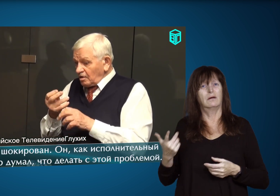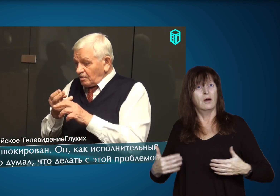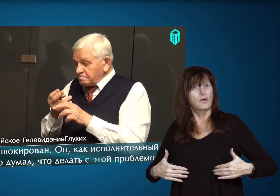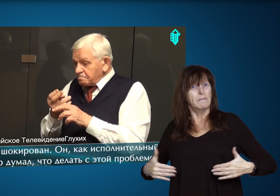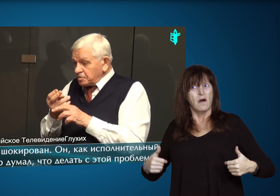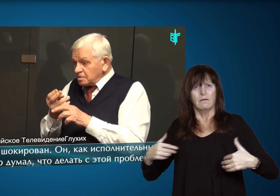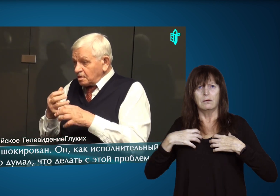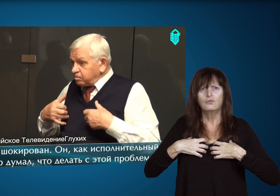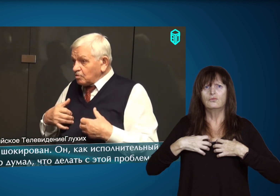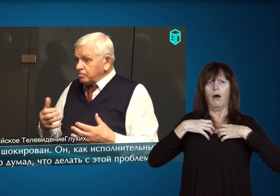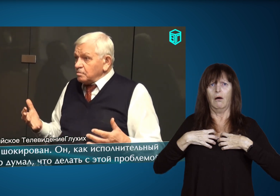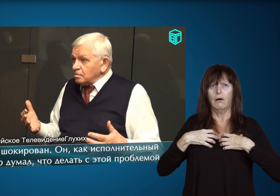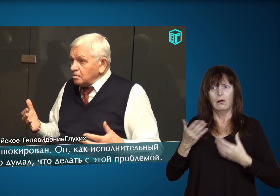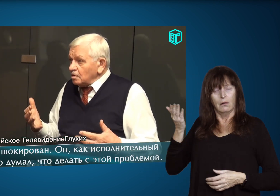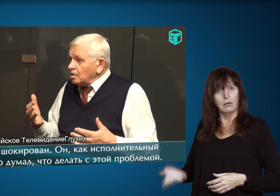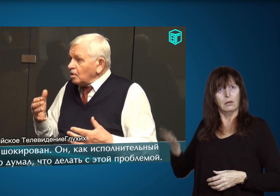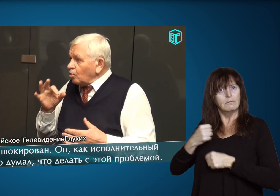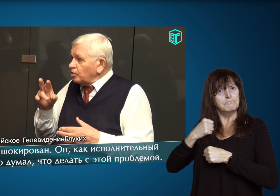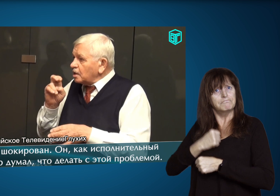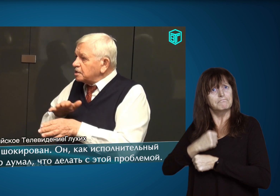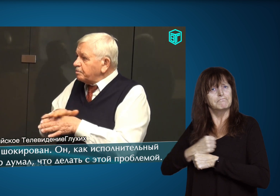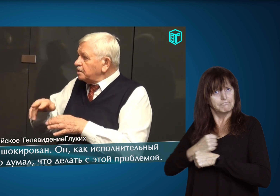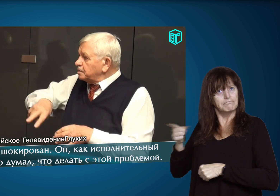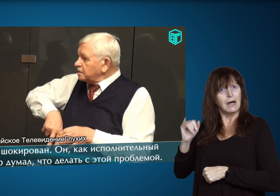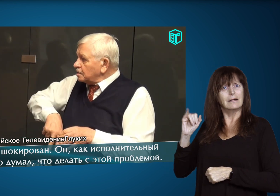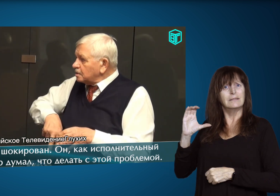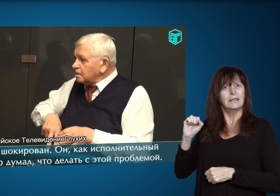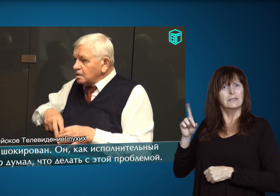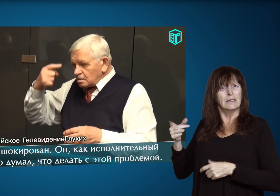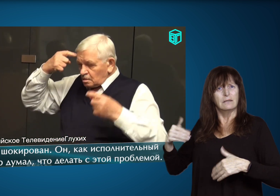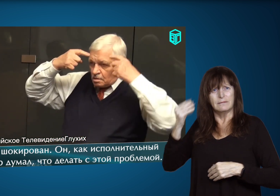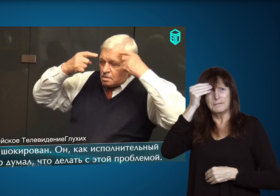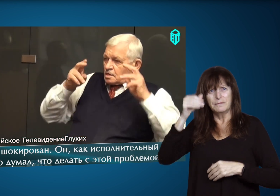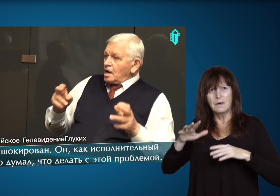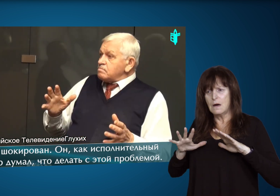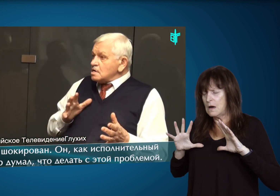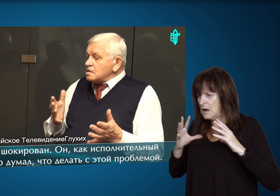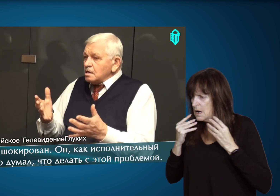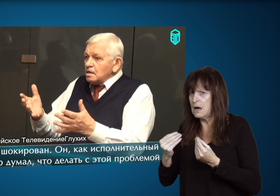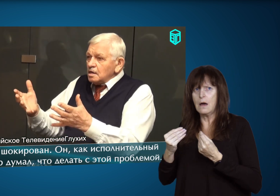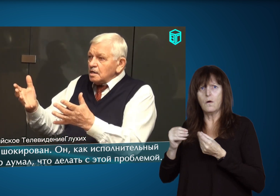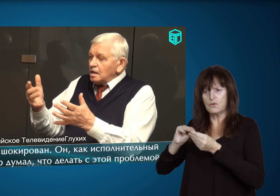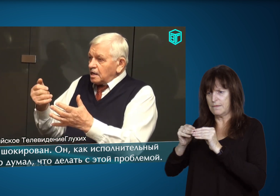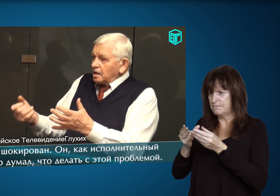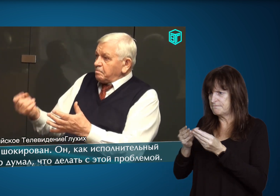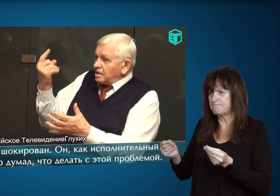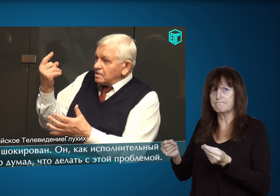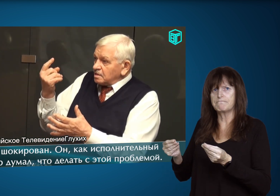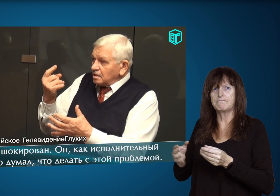Rebrov was shocked. He, as the executive director, was thinking how to solve this problem.